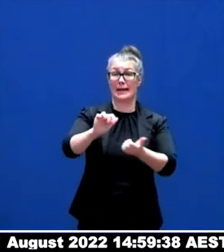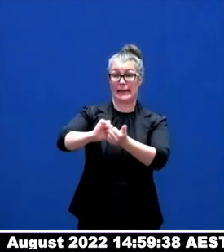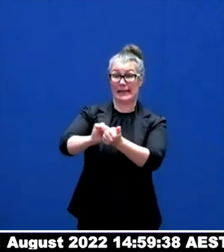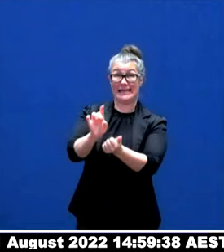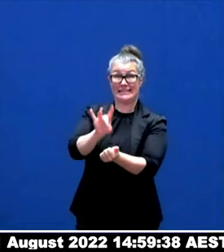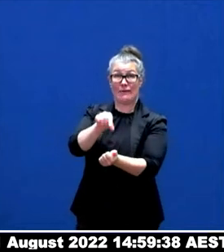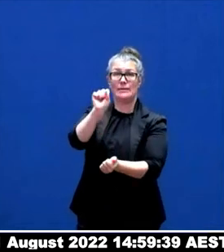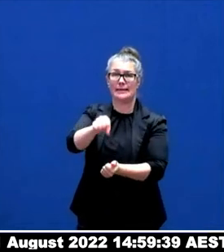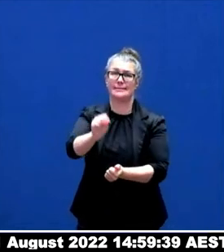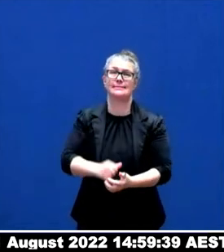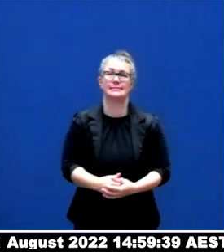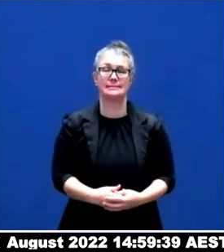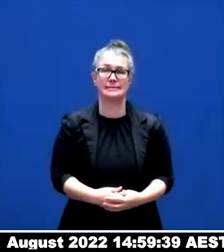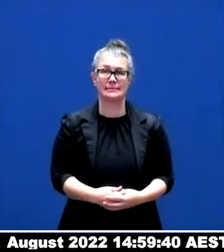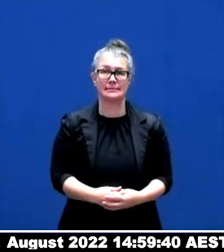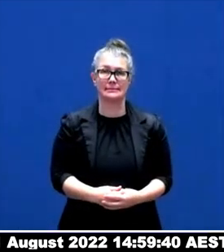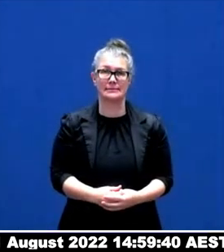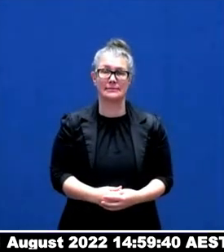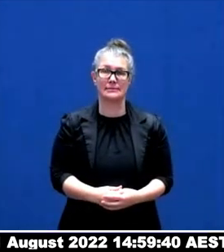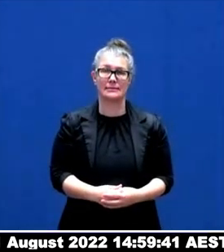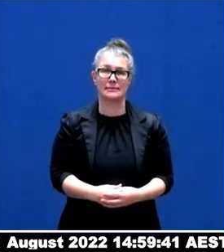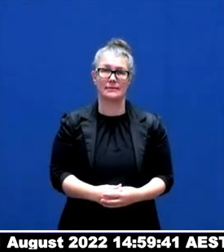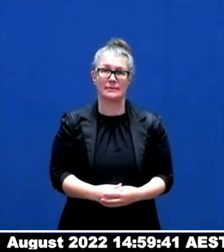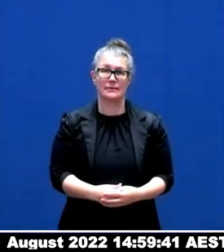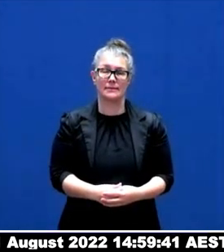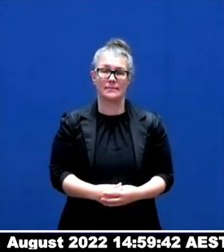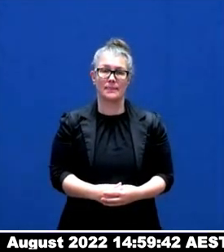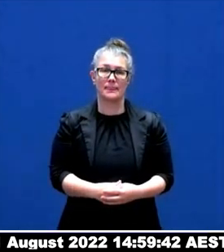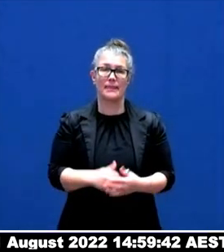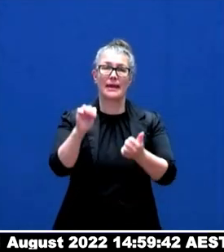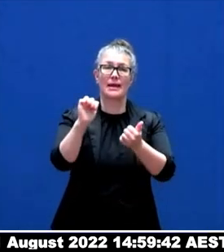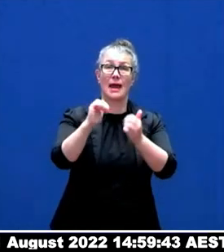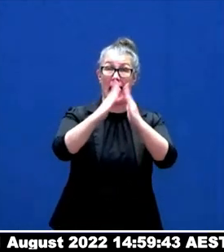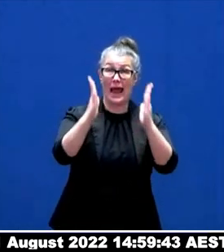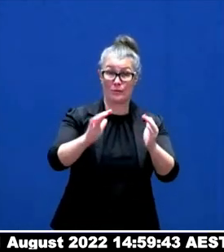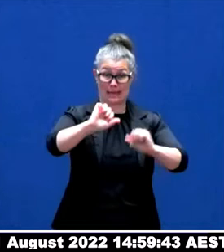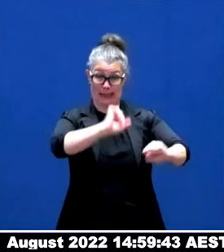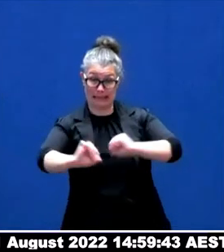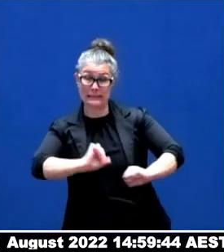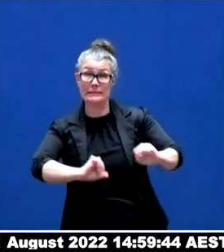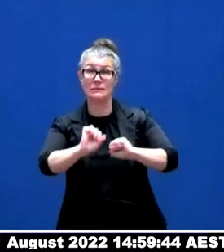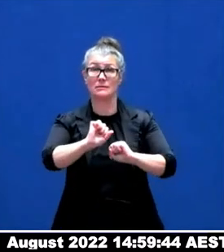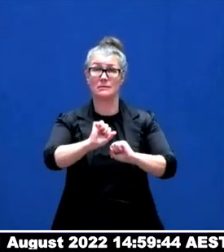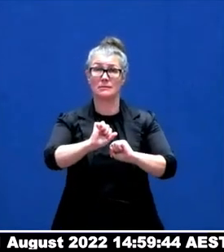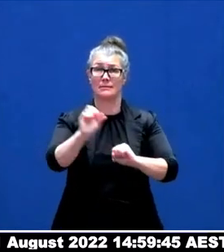Cleaning of the house, like so - Yes. MS DOWSETT: - cleaning your bedroom?